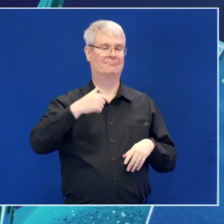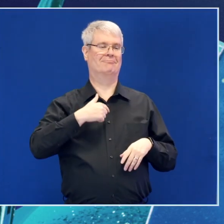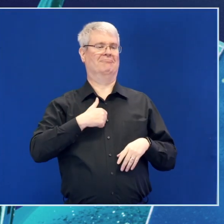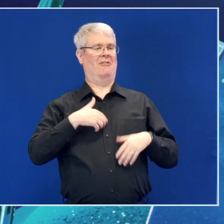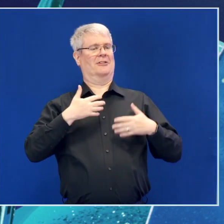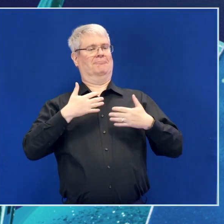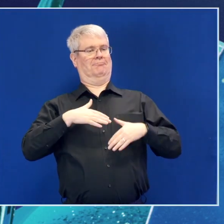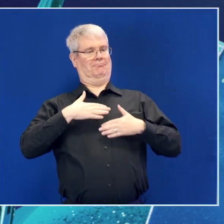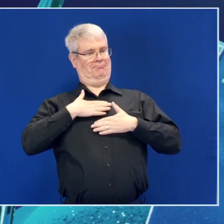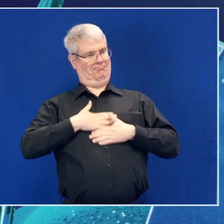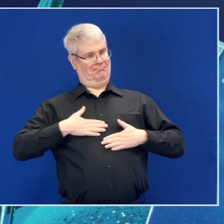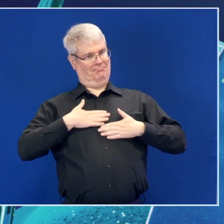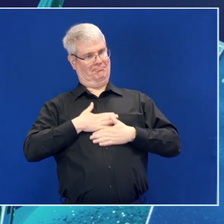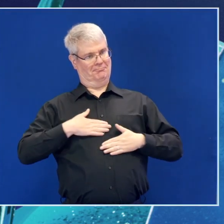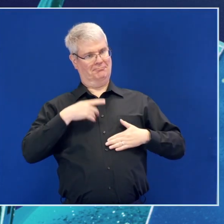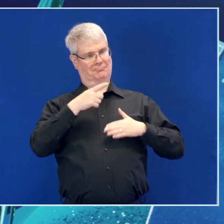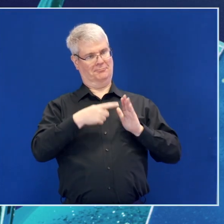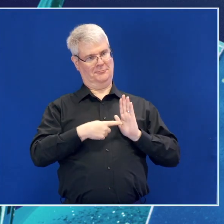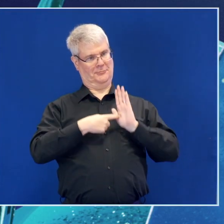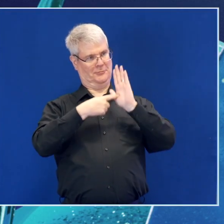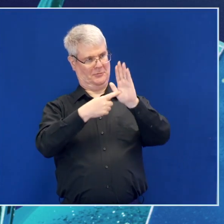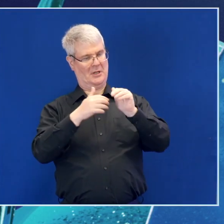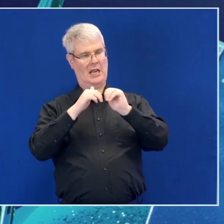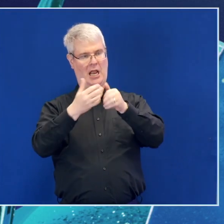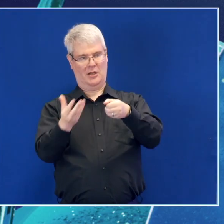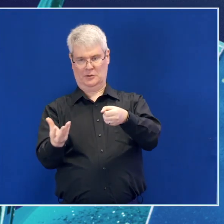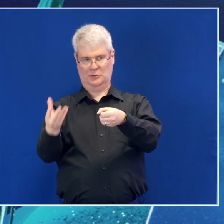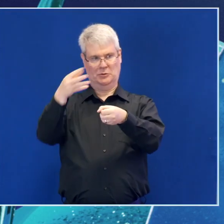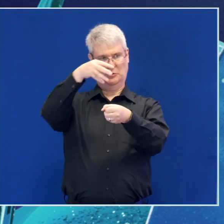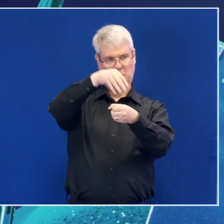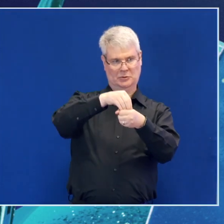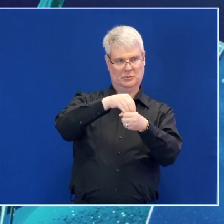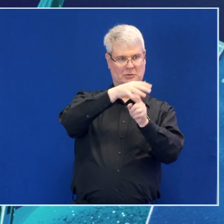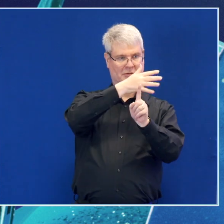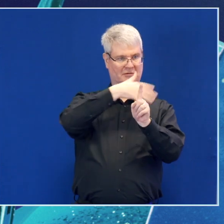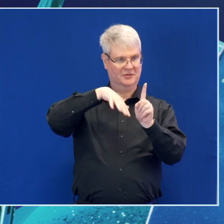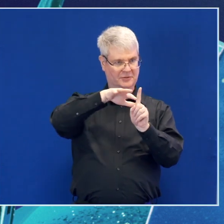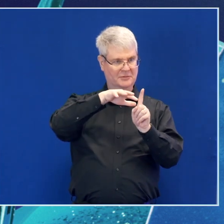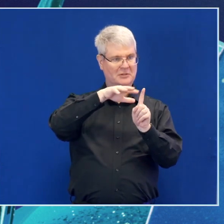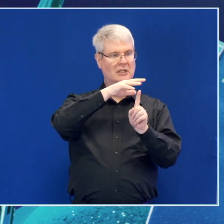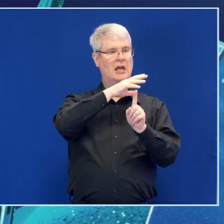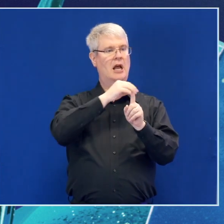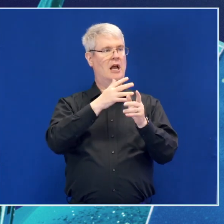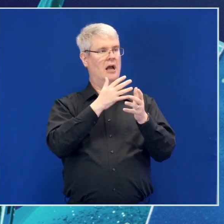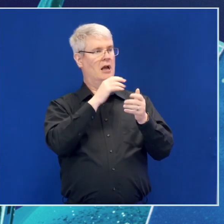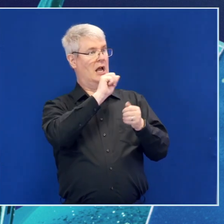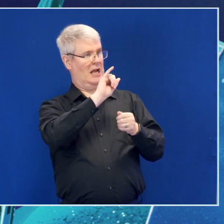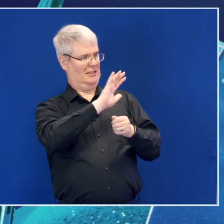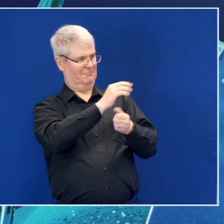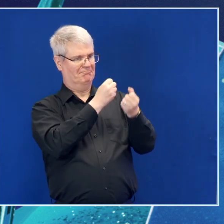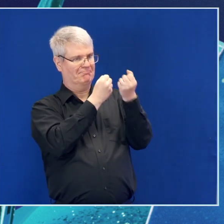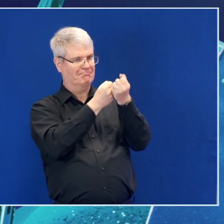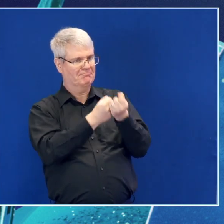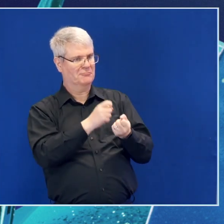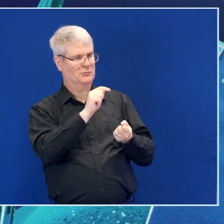around neuroinclusive spaces and AI support tools. One thing I'm curious about, though, is beyond AI features